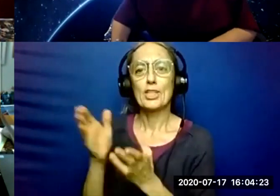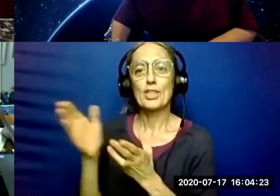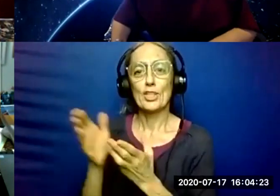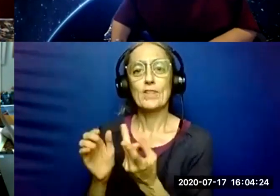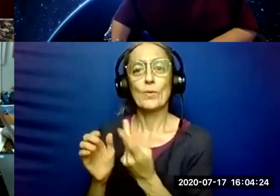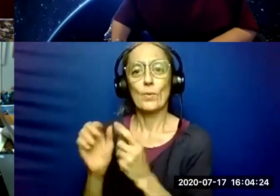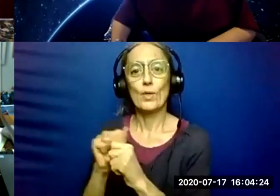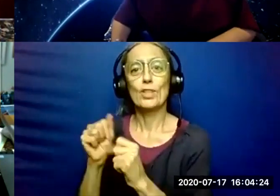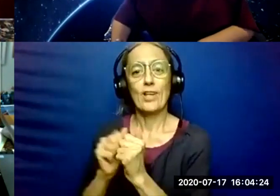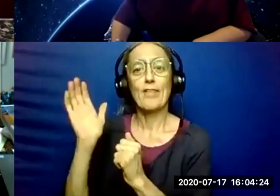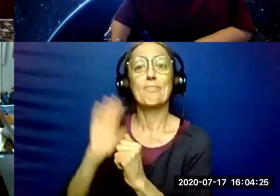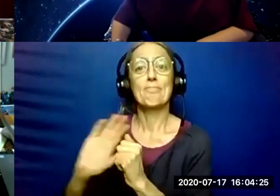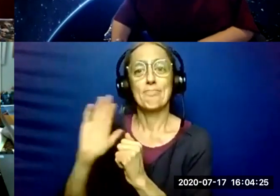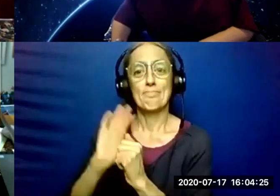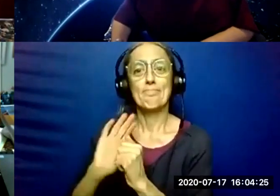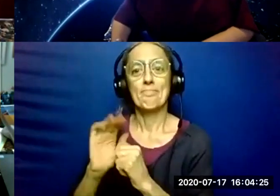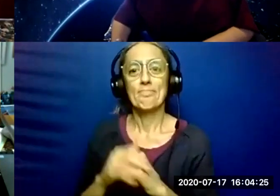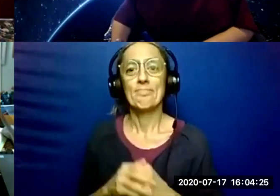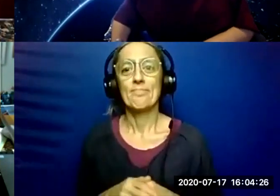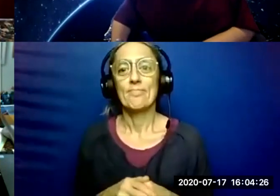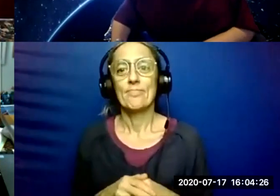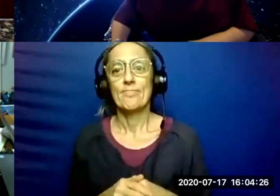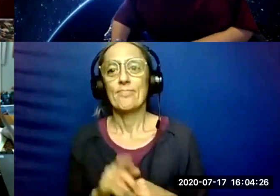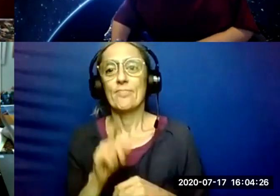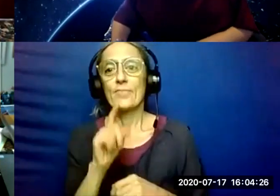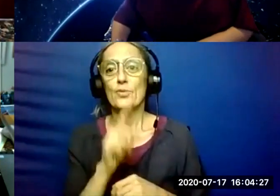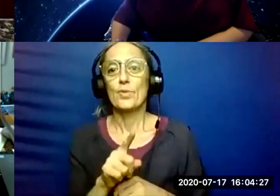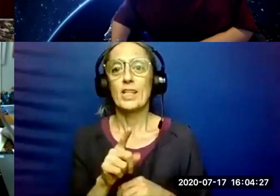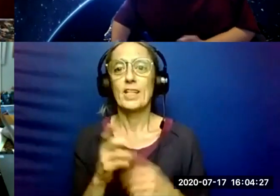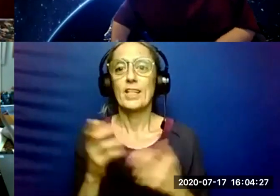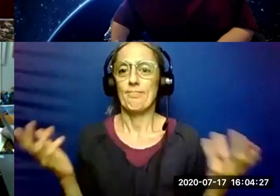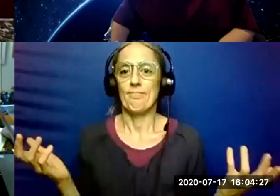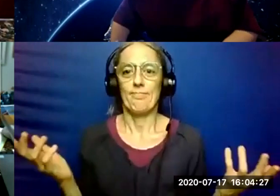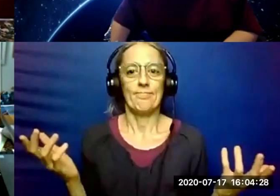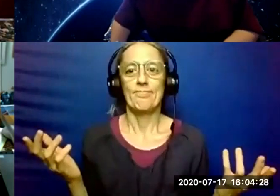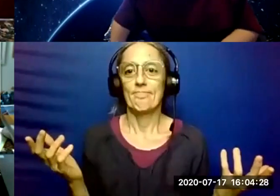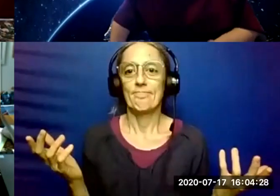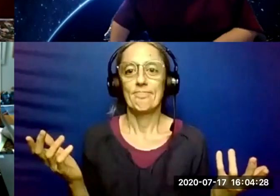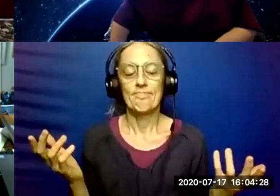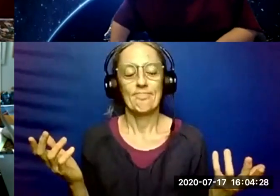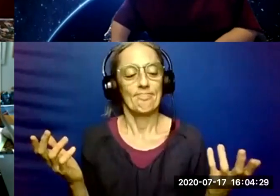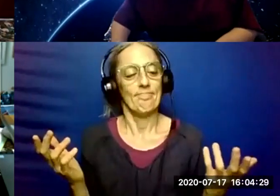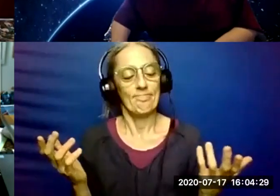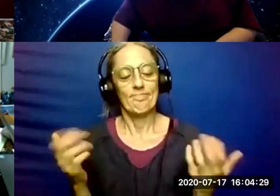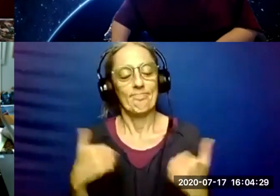And it was really very meaningful with Bob and-- I was the director, he was the deputy--